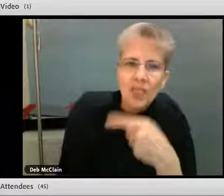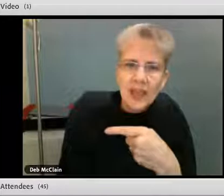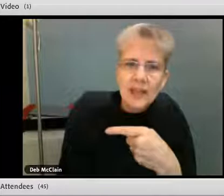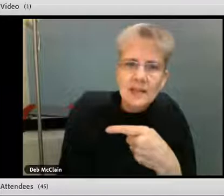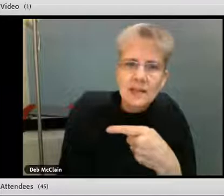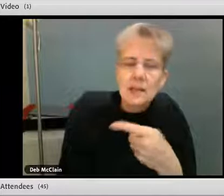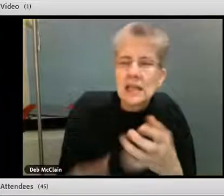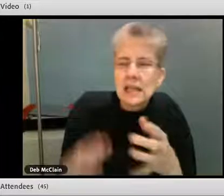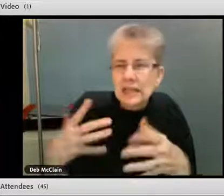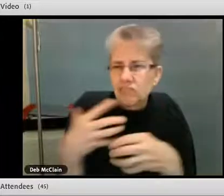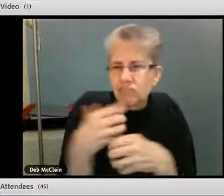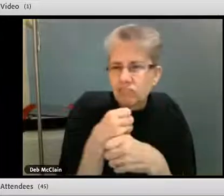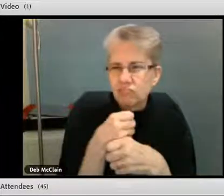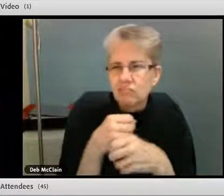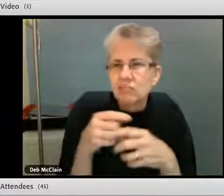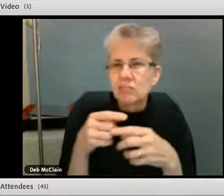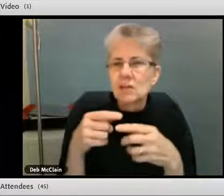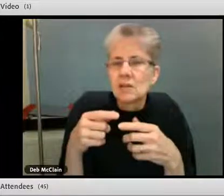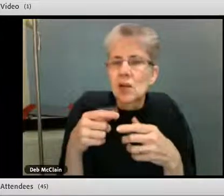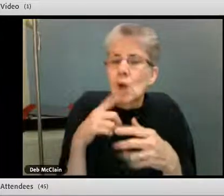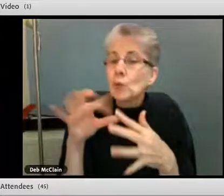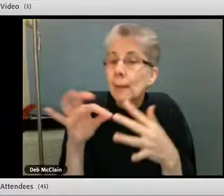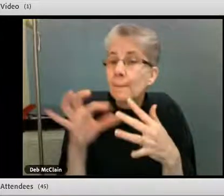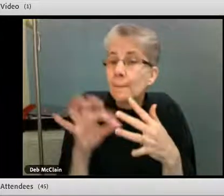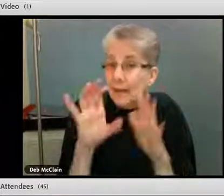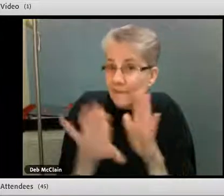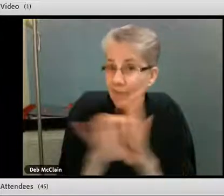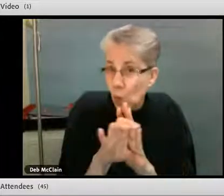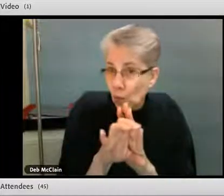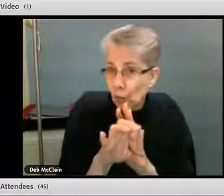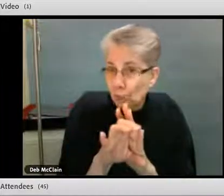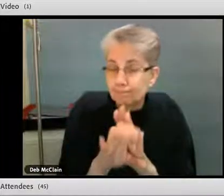You can choose a photo, and that's just a standard thing.